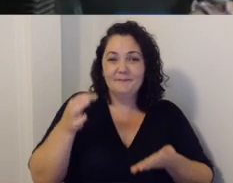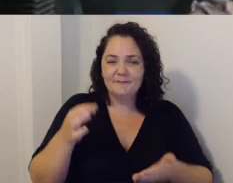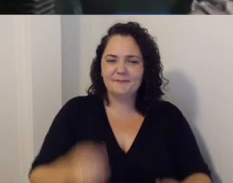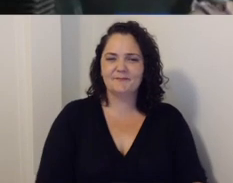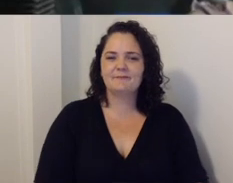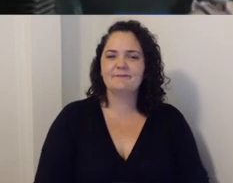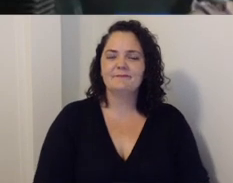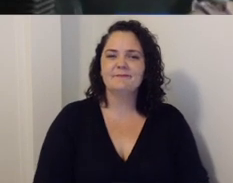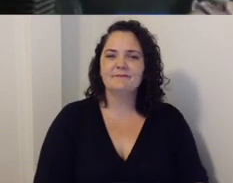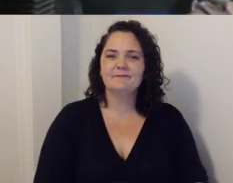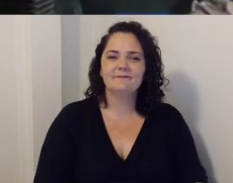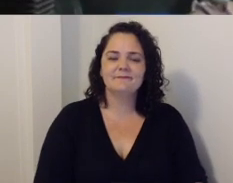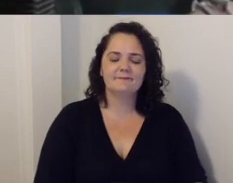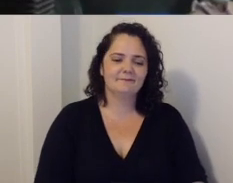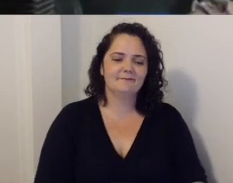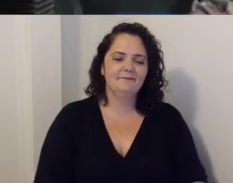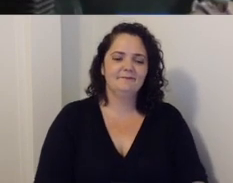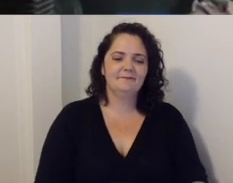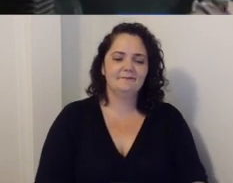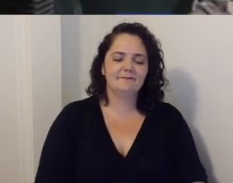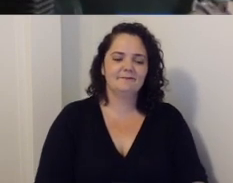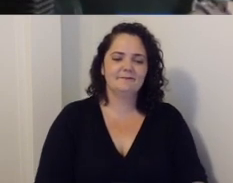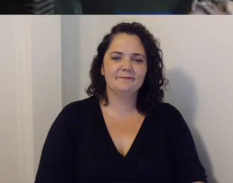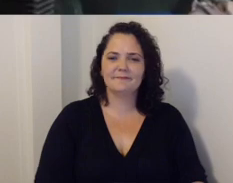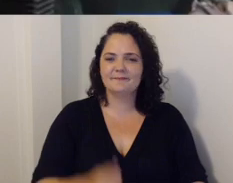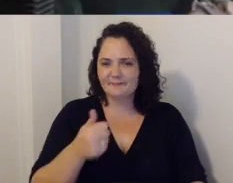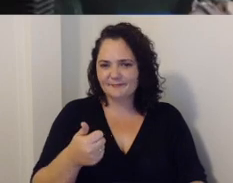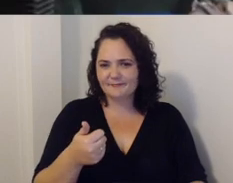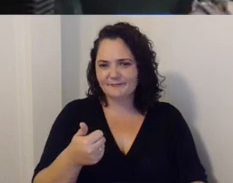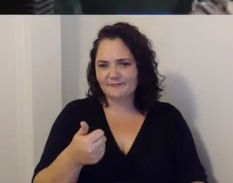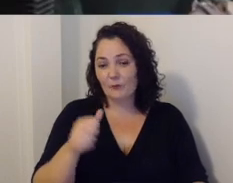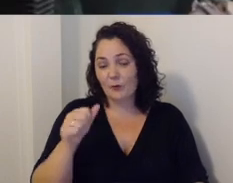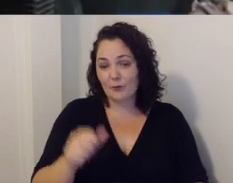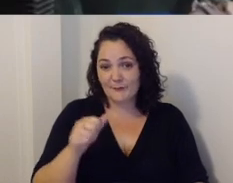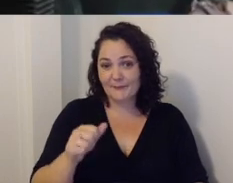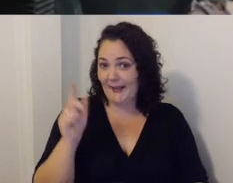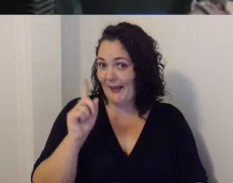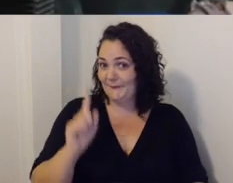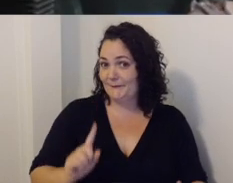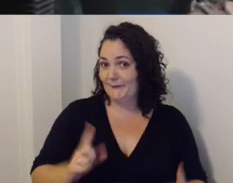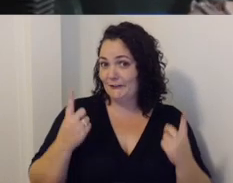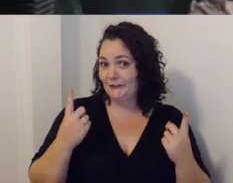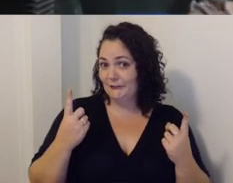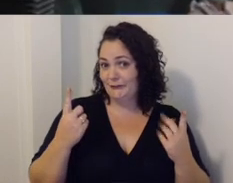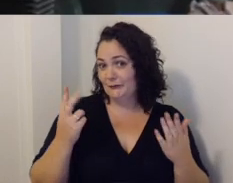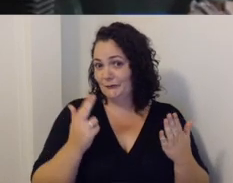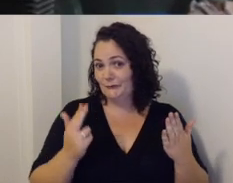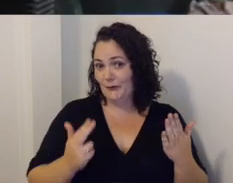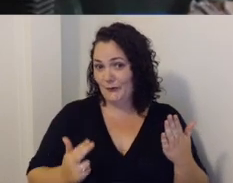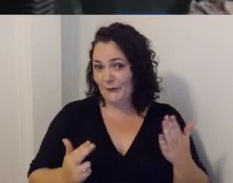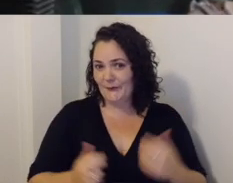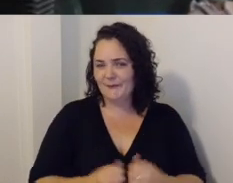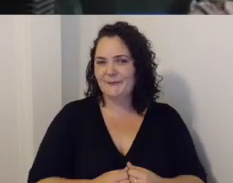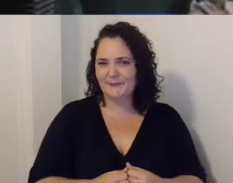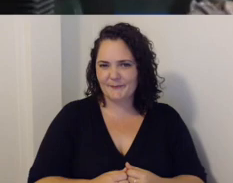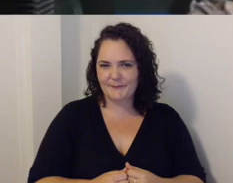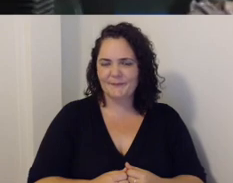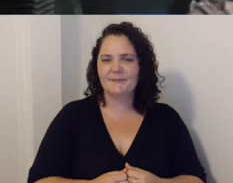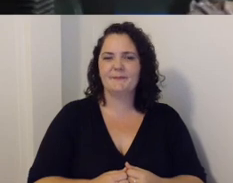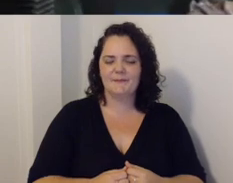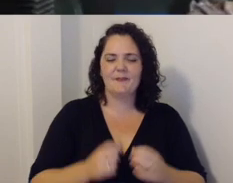y'all pardon me, nice okay we're going to get on to our first drawing. Now in the spirit of Boucher, in